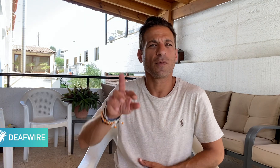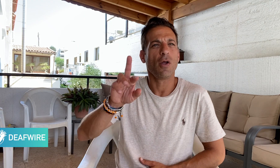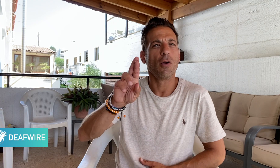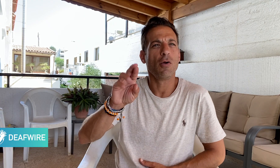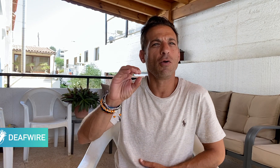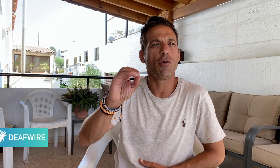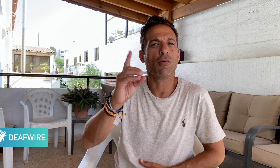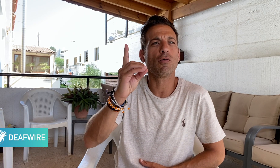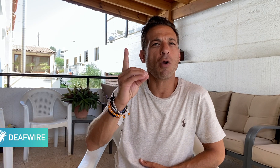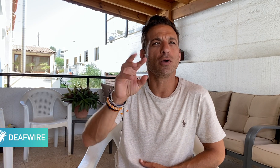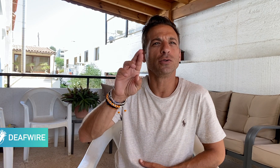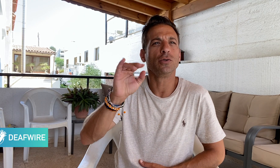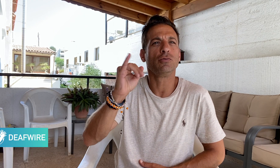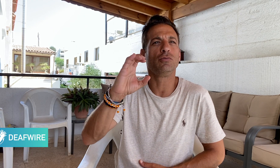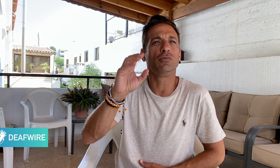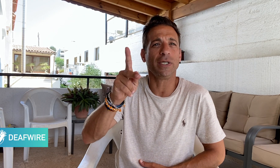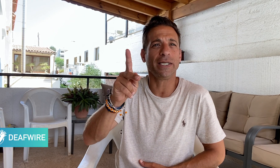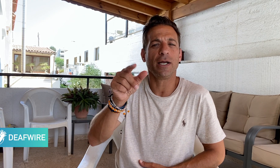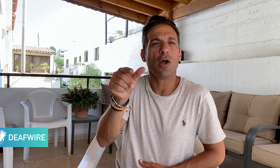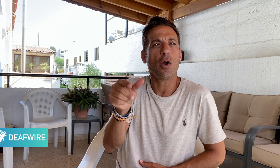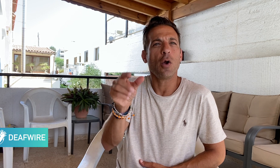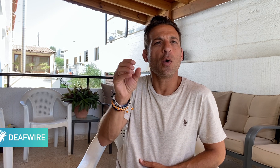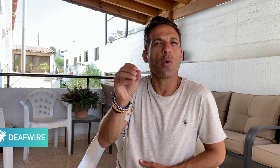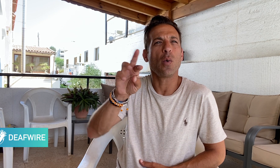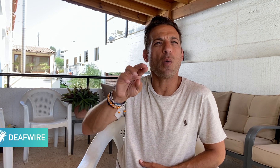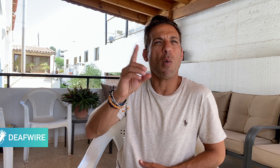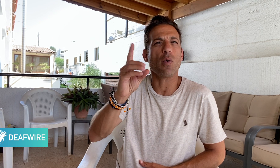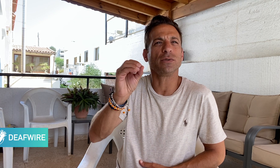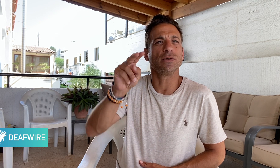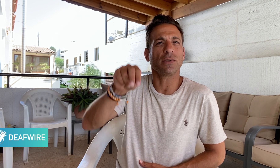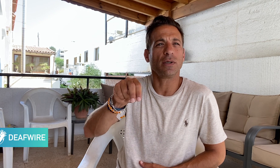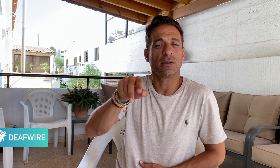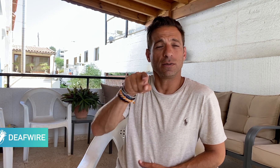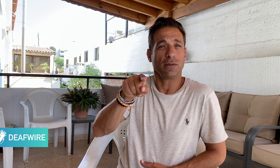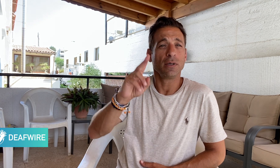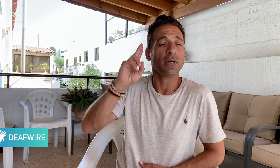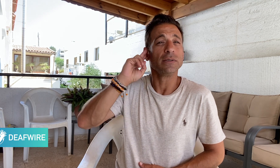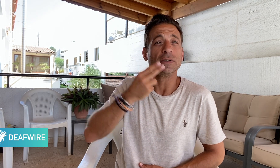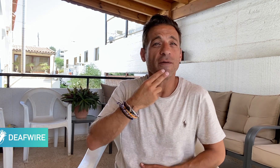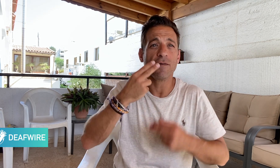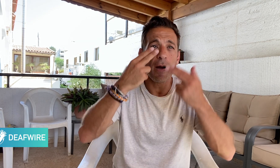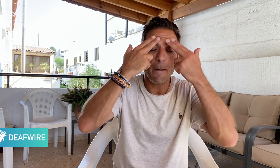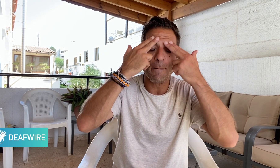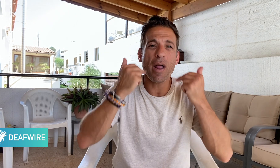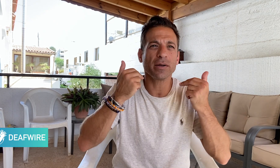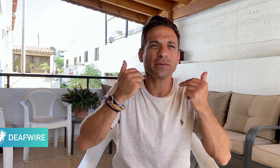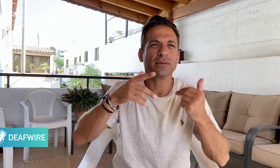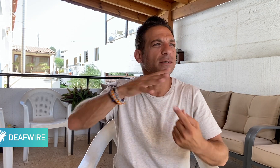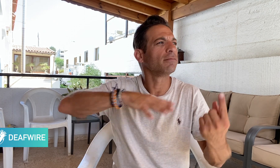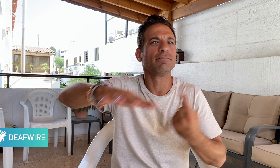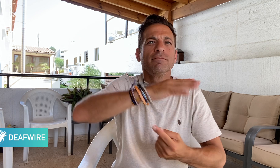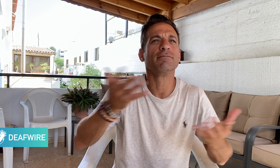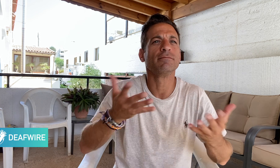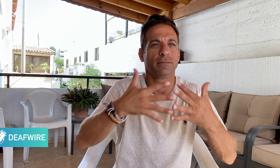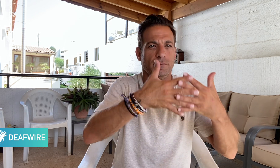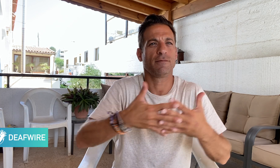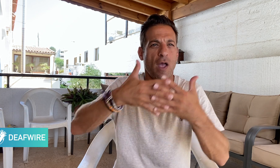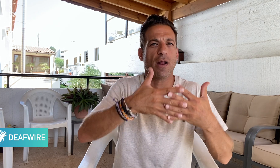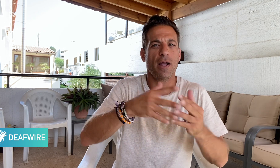Rodrick Gordon, a DeafBlind man from Detroit, United States,